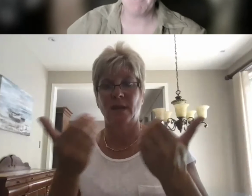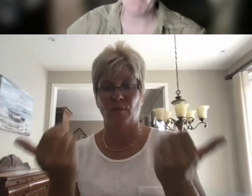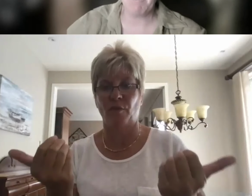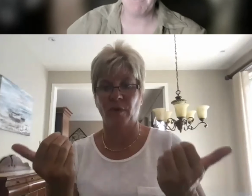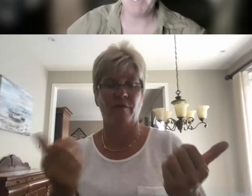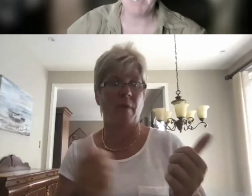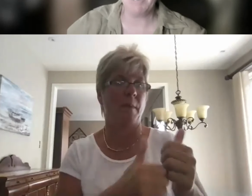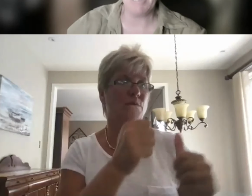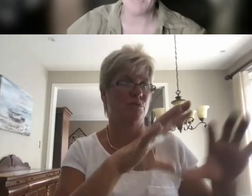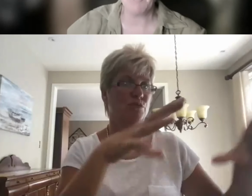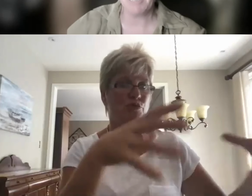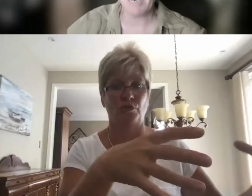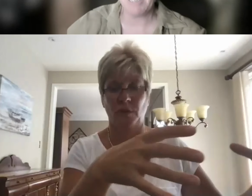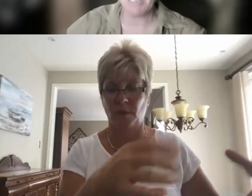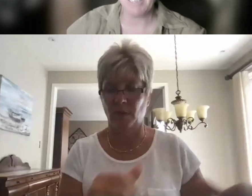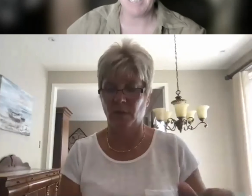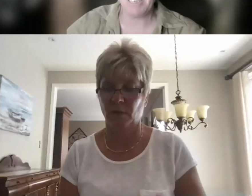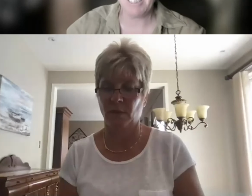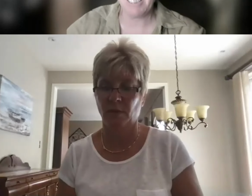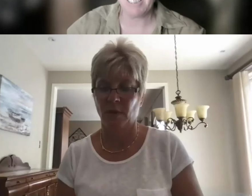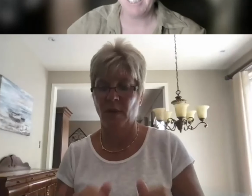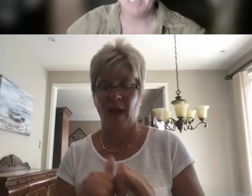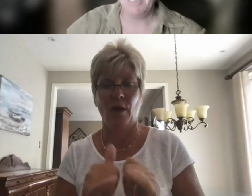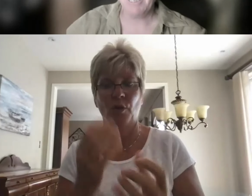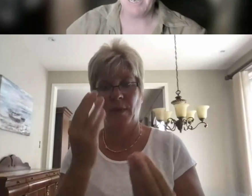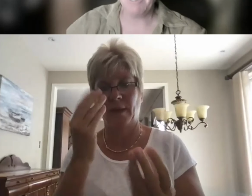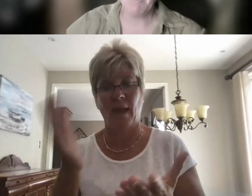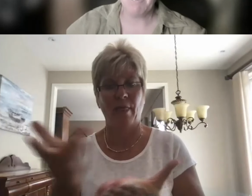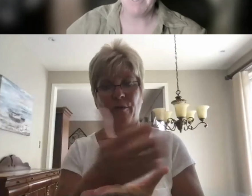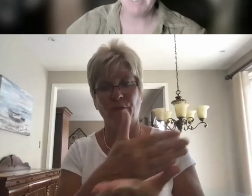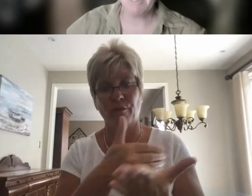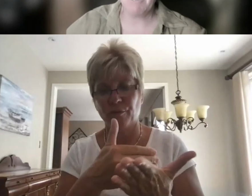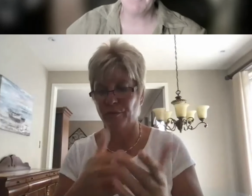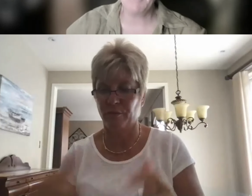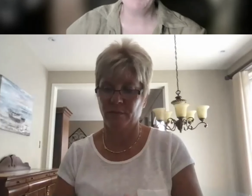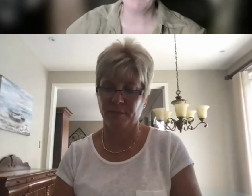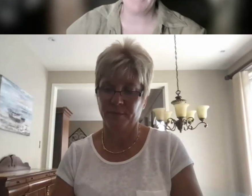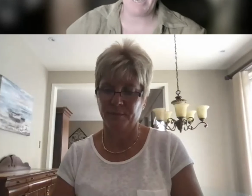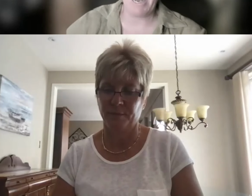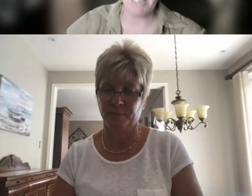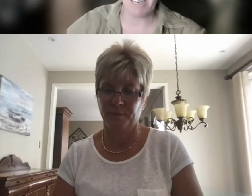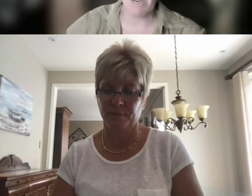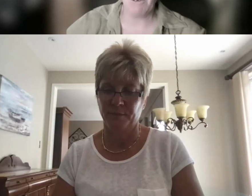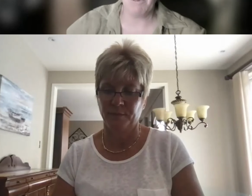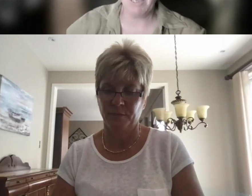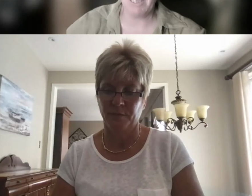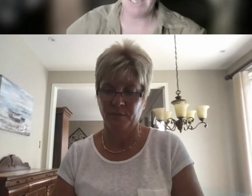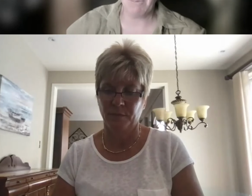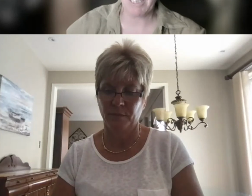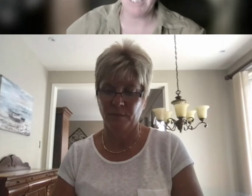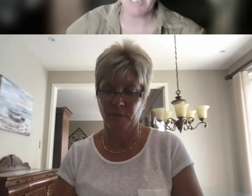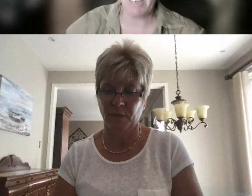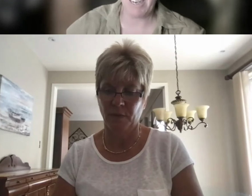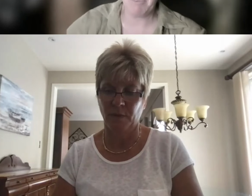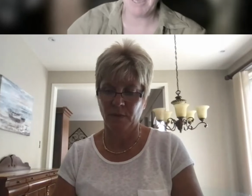Gathering that data and re-looking at how the recognition happens,